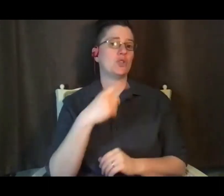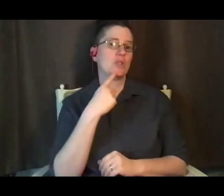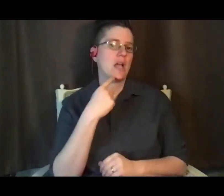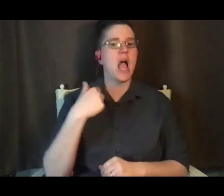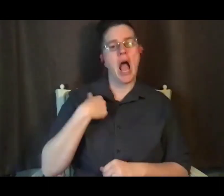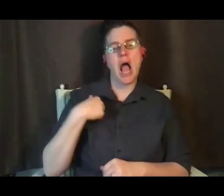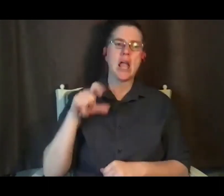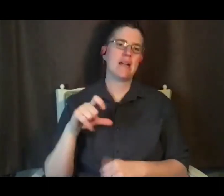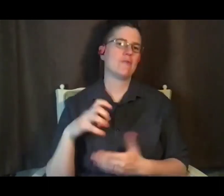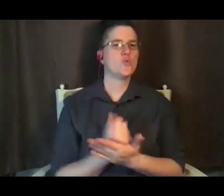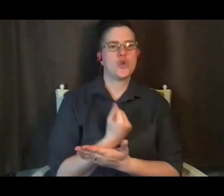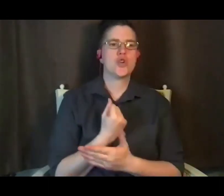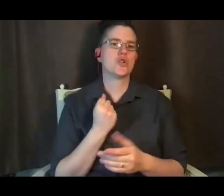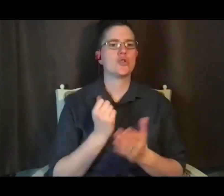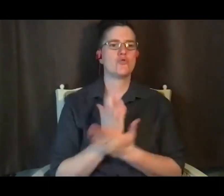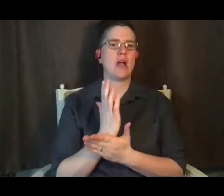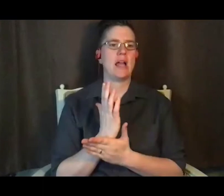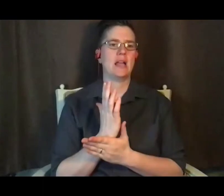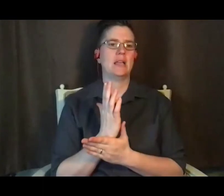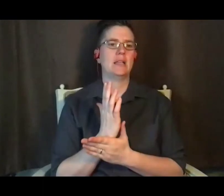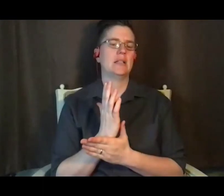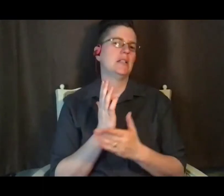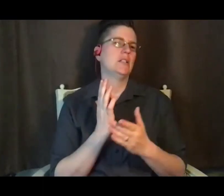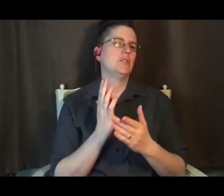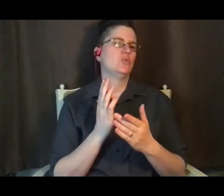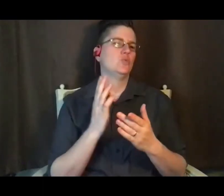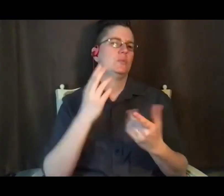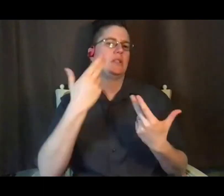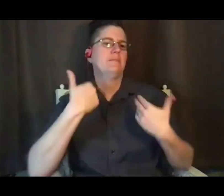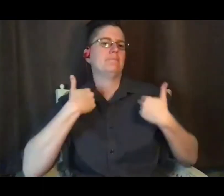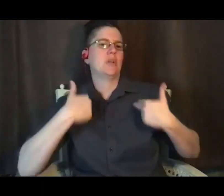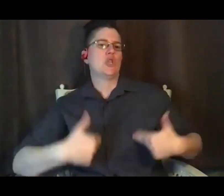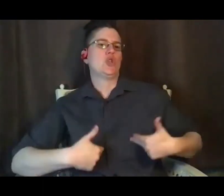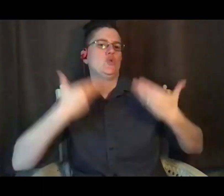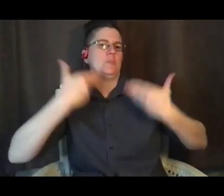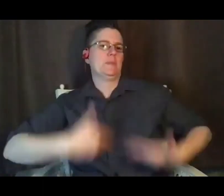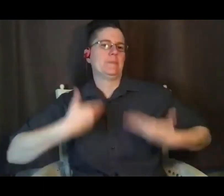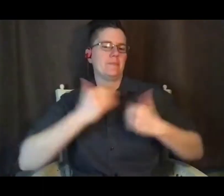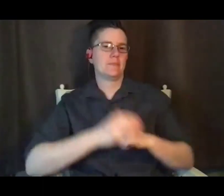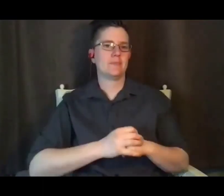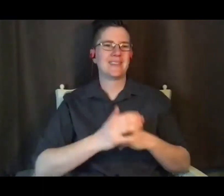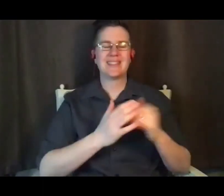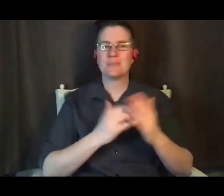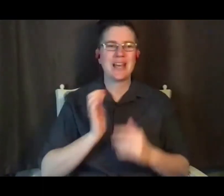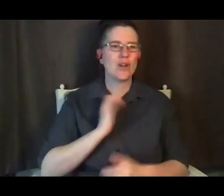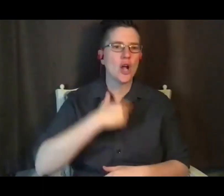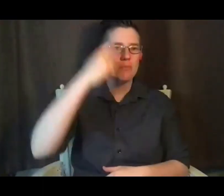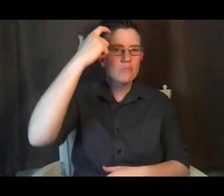to be treated like a human being no matter what our brains are like our bodies are like what our